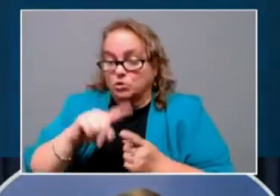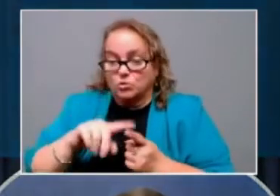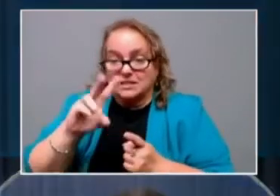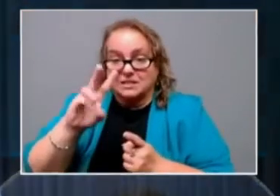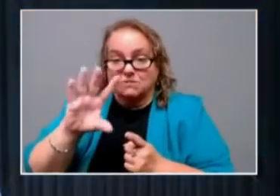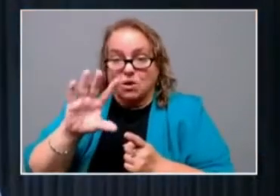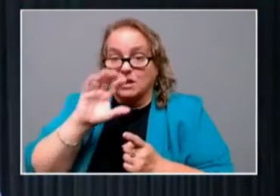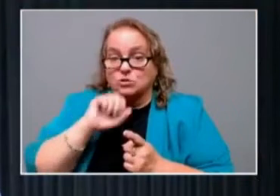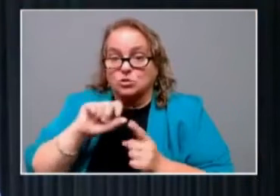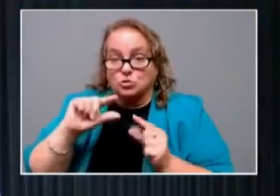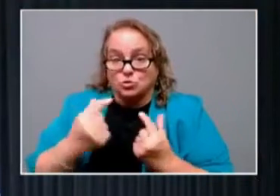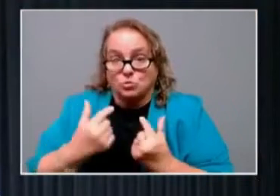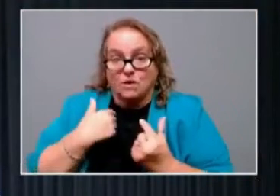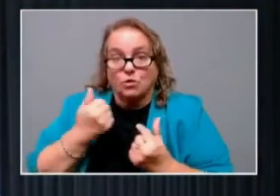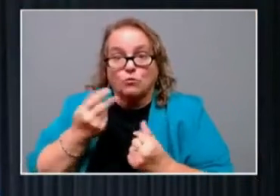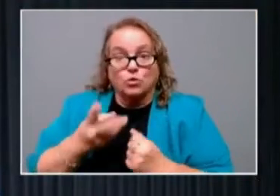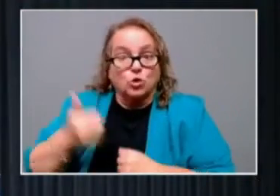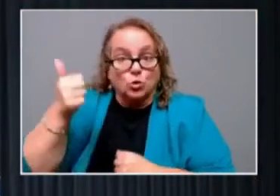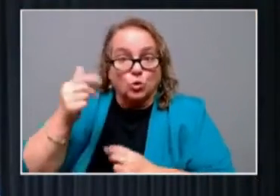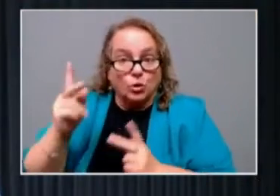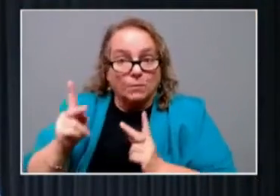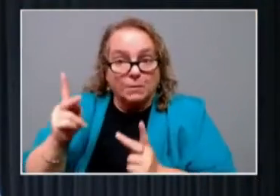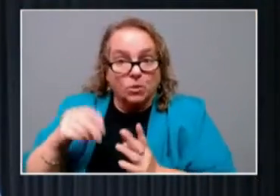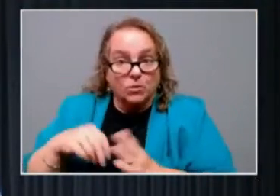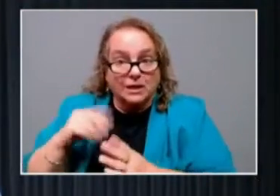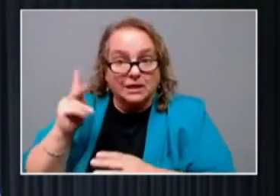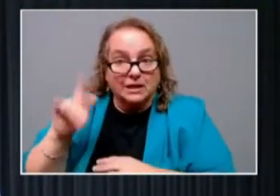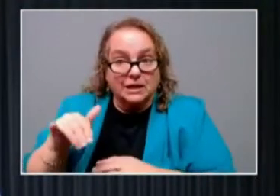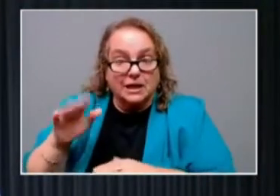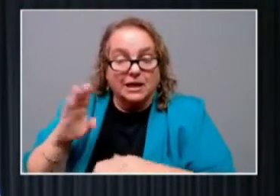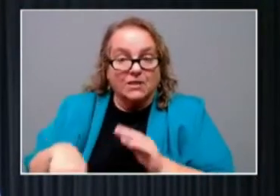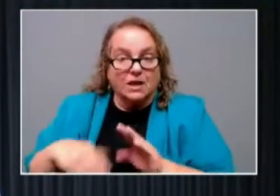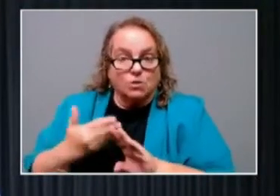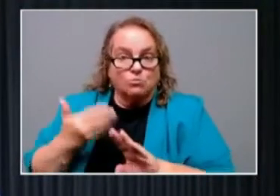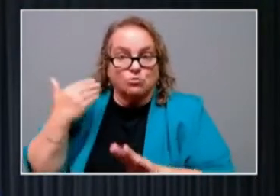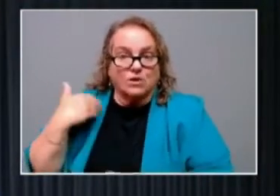fewer people In Kentucky than we did at the previous 1, 65 and up we have more